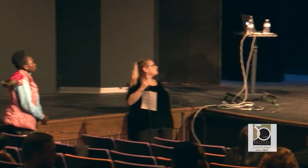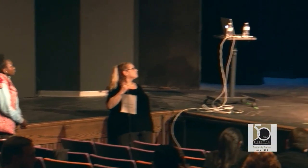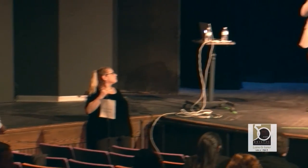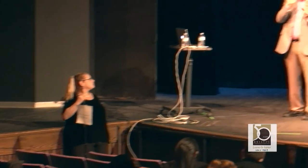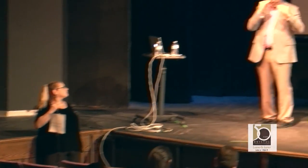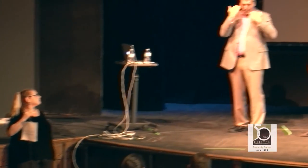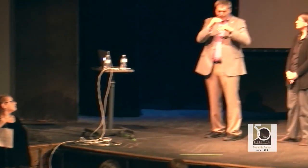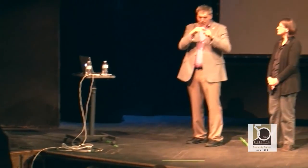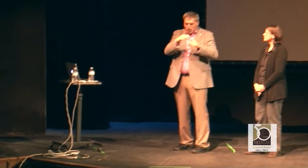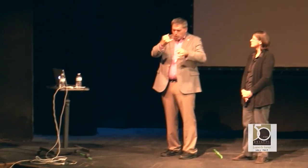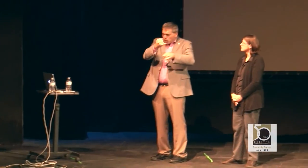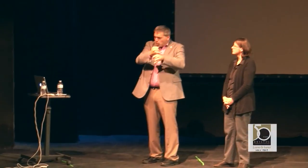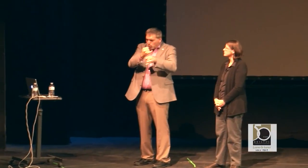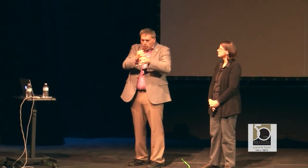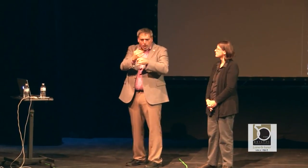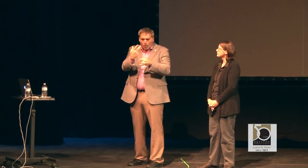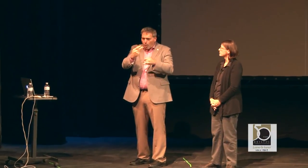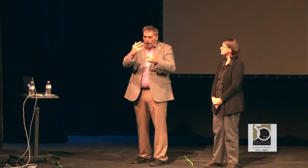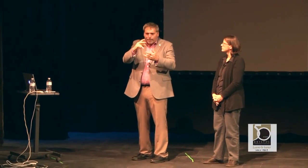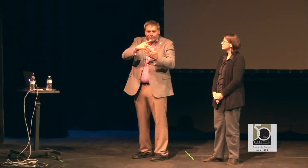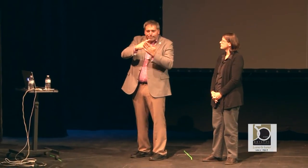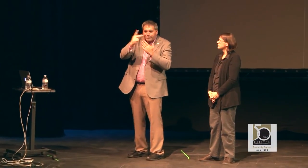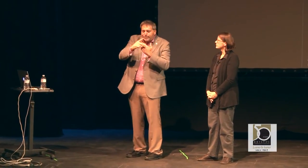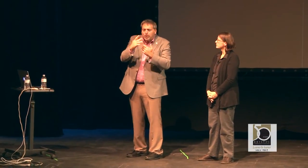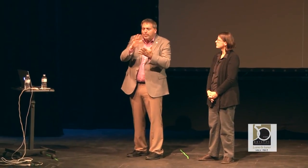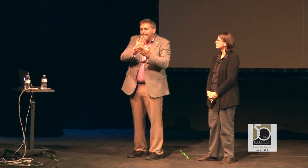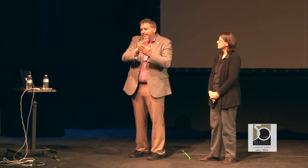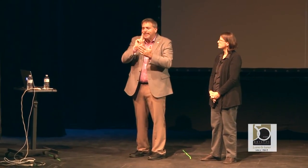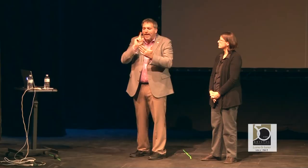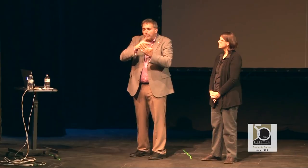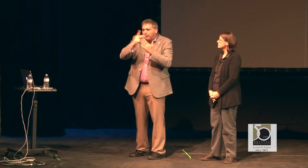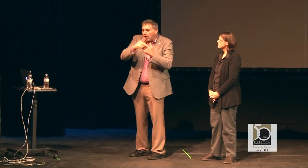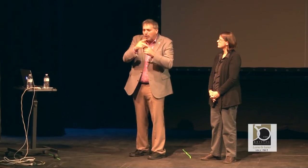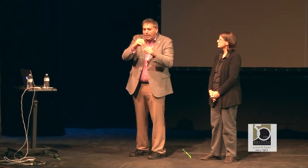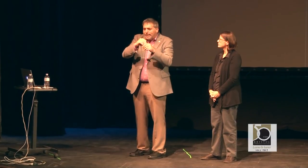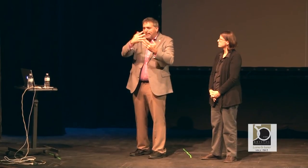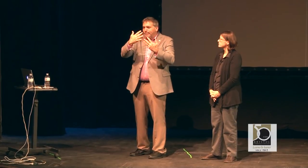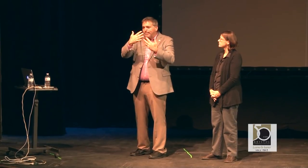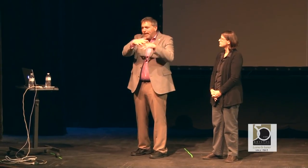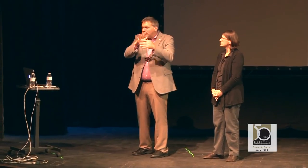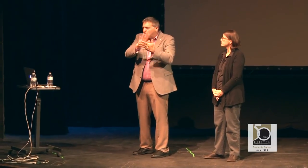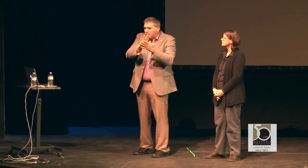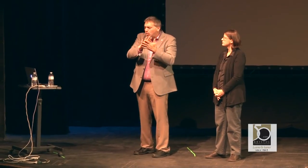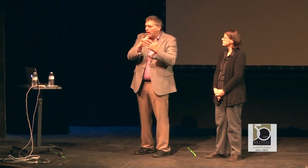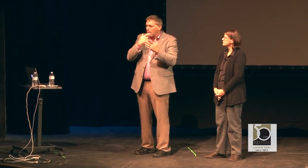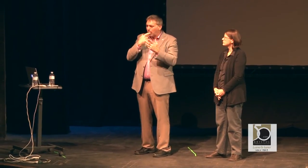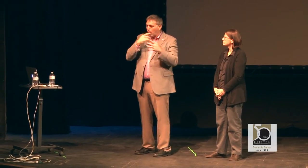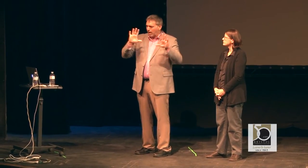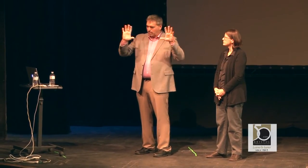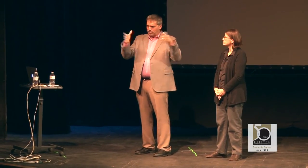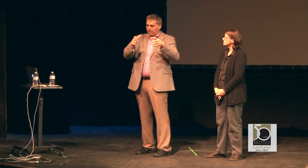concept where it's not just limited to your school. Or a Deaf program within a mainstream